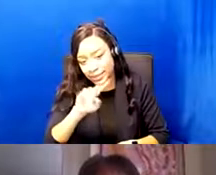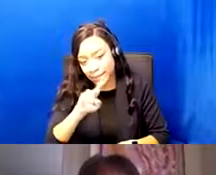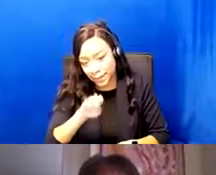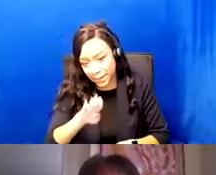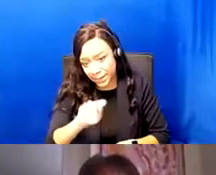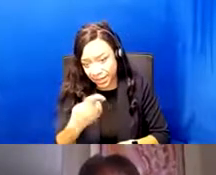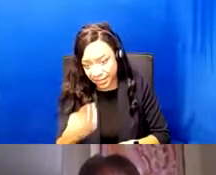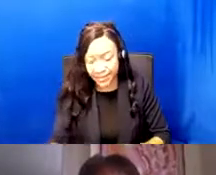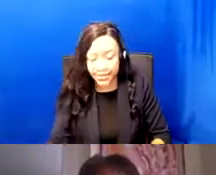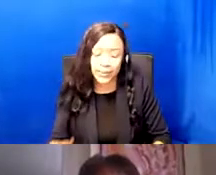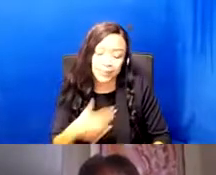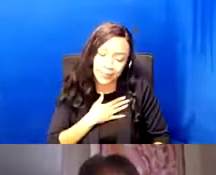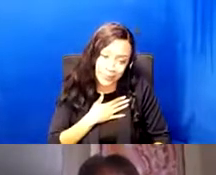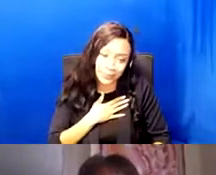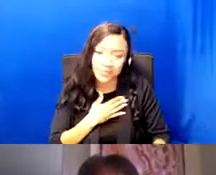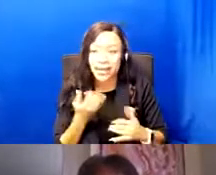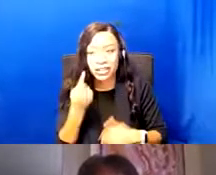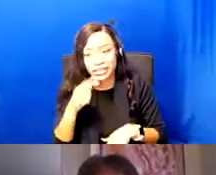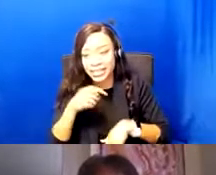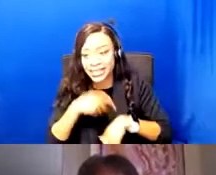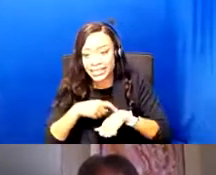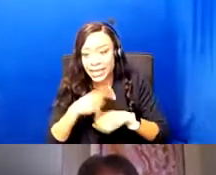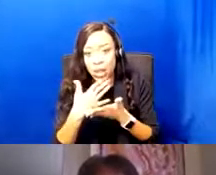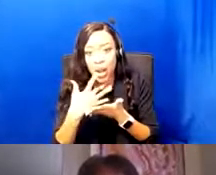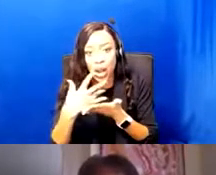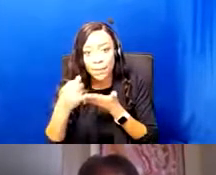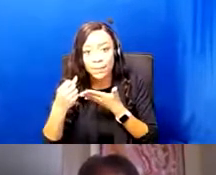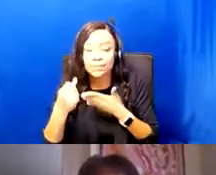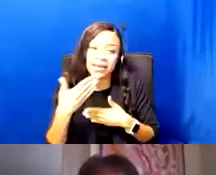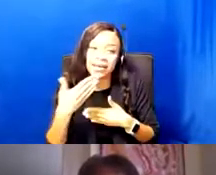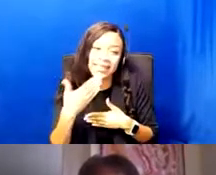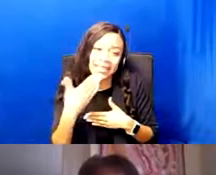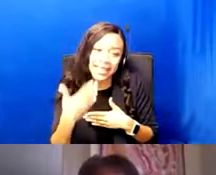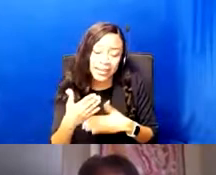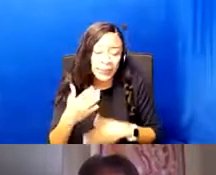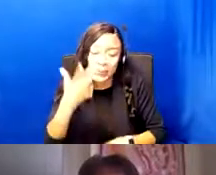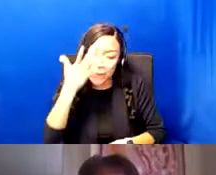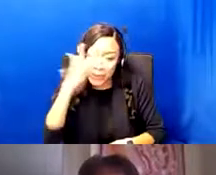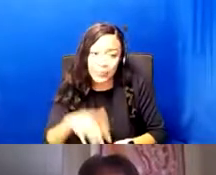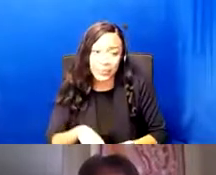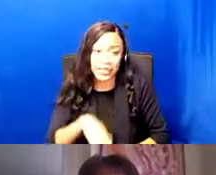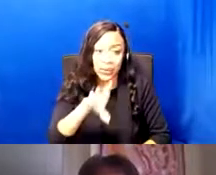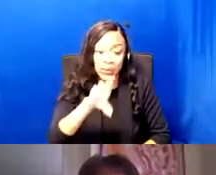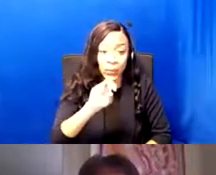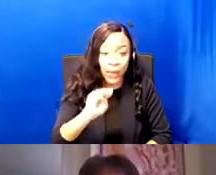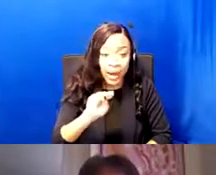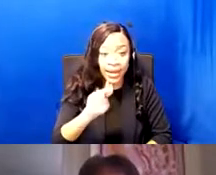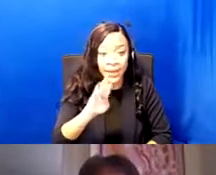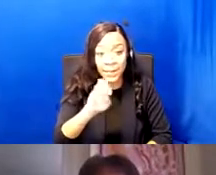We are so running short on time. Thank you. Brilliant. Ron Berry, can you take it from Elizabeth?